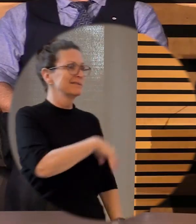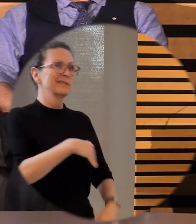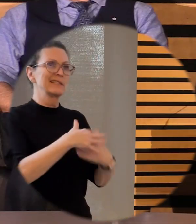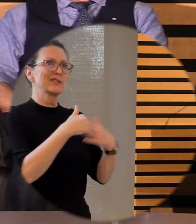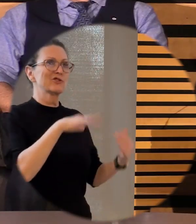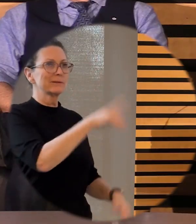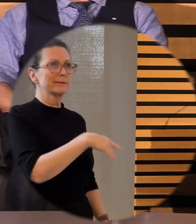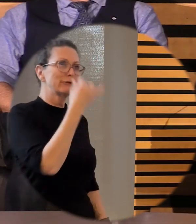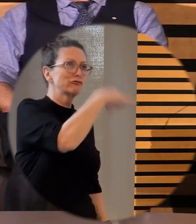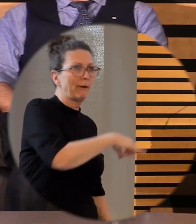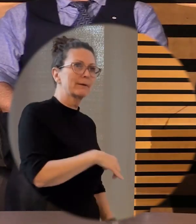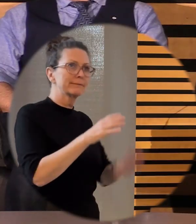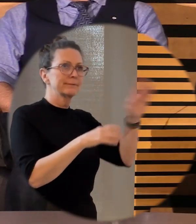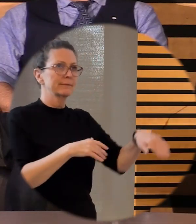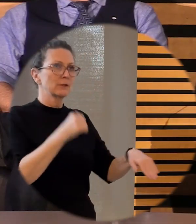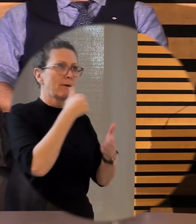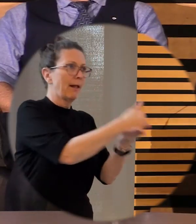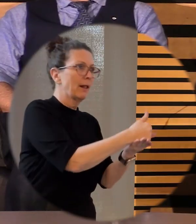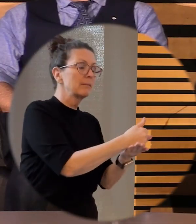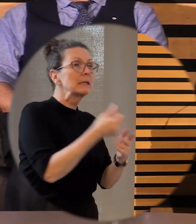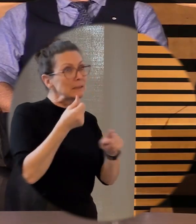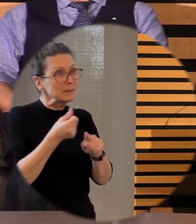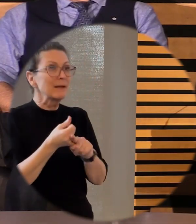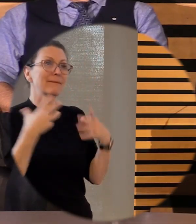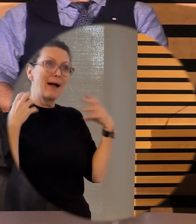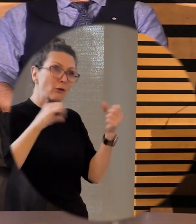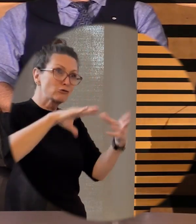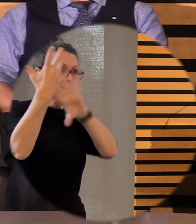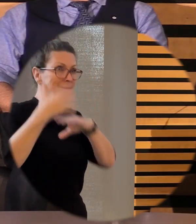we go back and we have these celebrations of life uh for like the Joyce Echaquans of the world